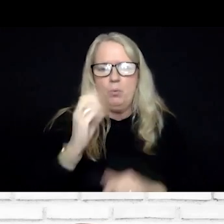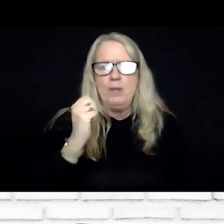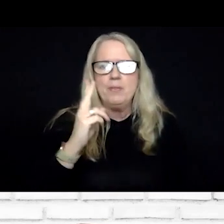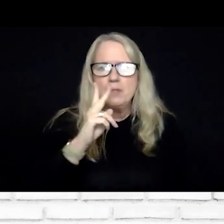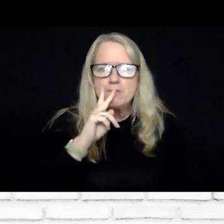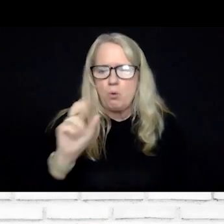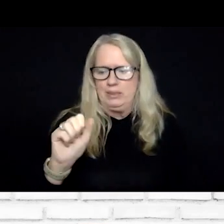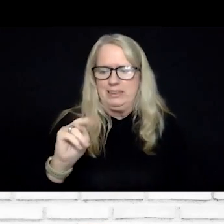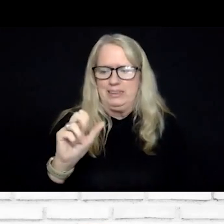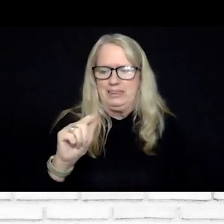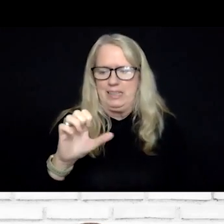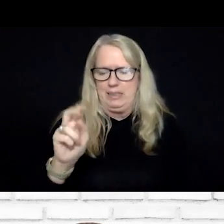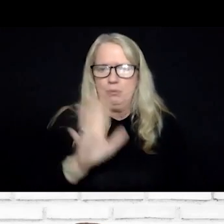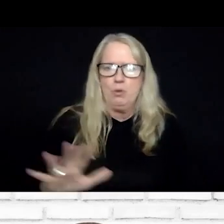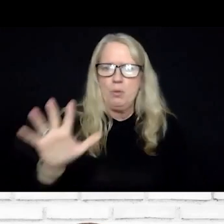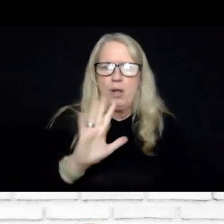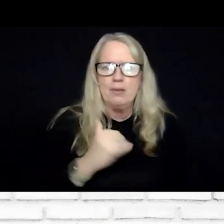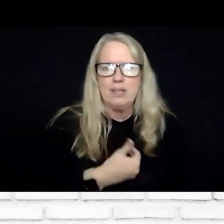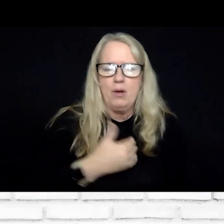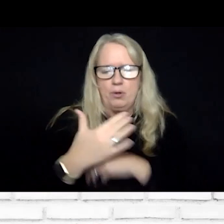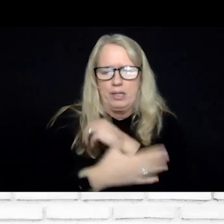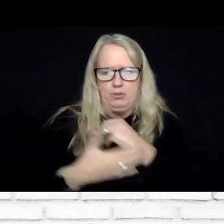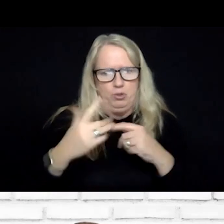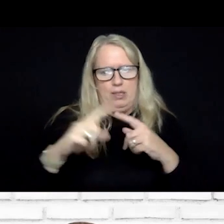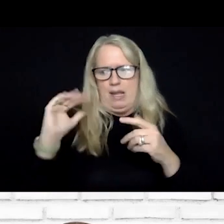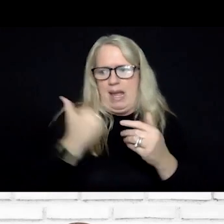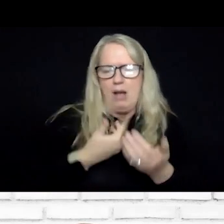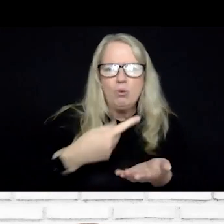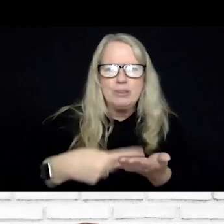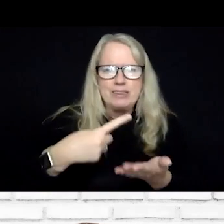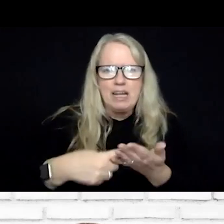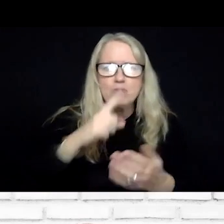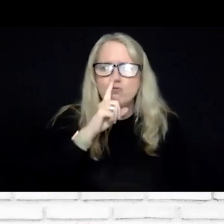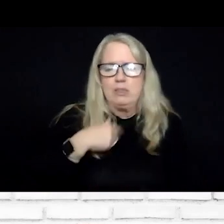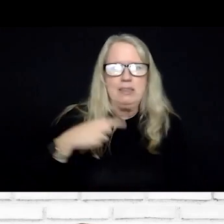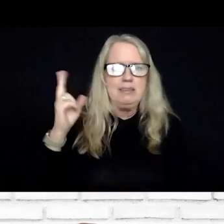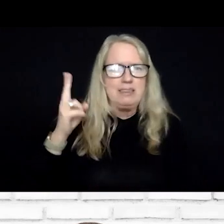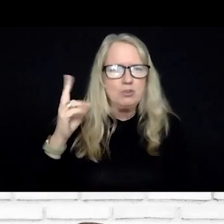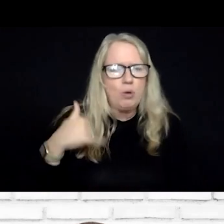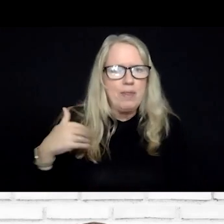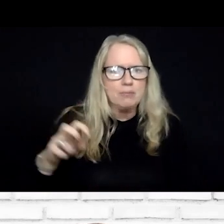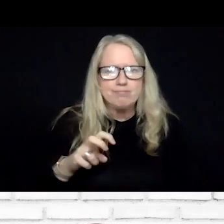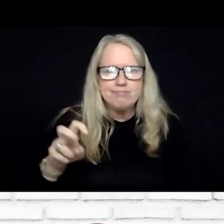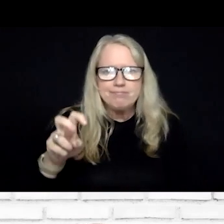COUNTRY. IT HAS BEEN A HISTORICAL JOURNEY THAT IS CYCLING